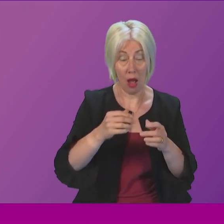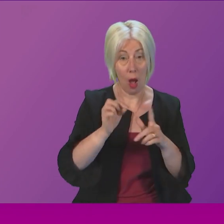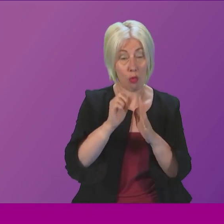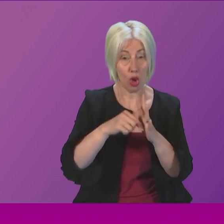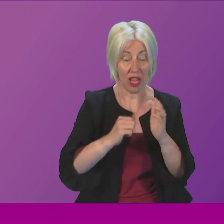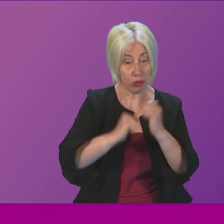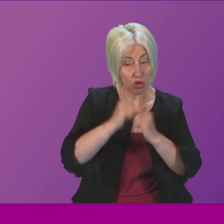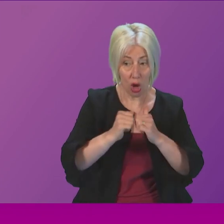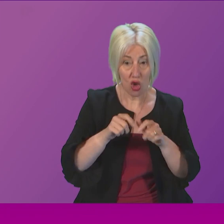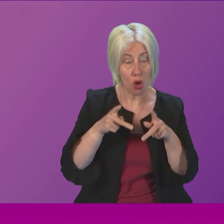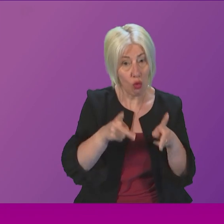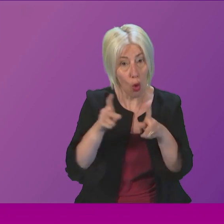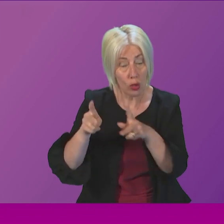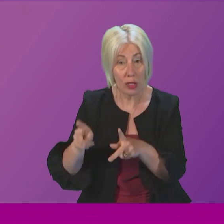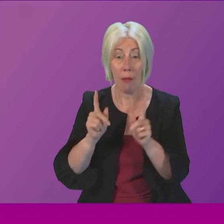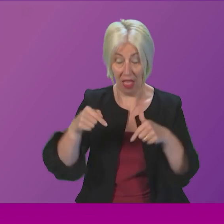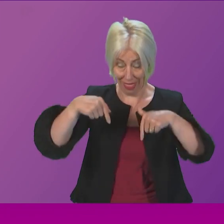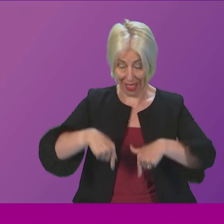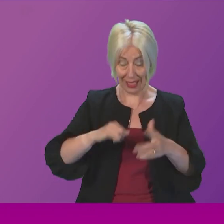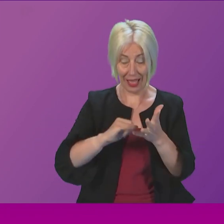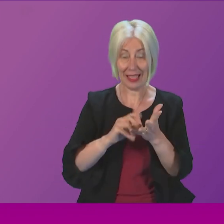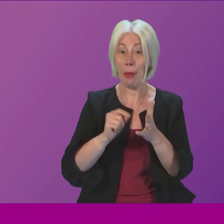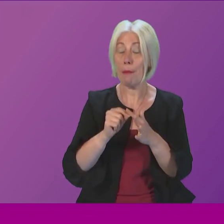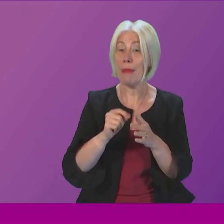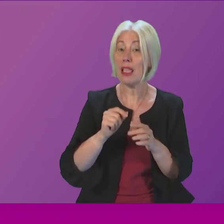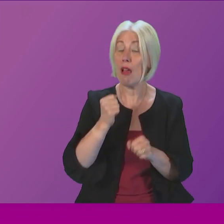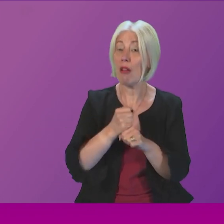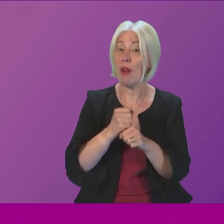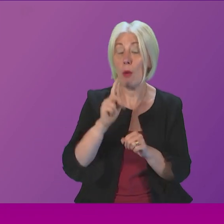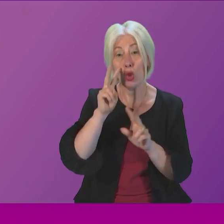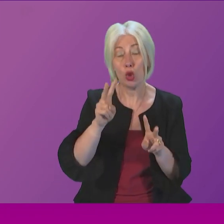Ross that, under the SNP Government, we have seen delivery of the Queensferry crossing,